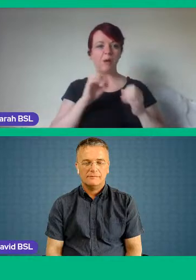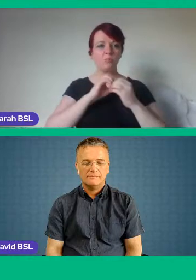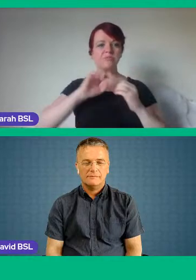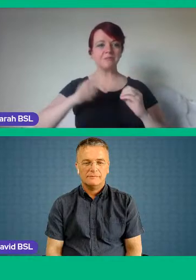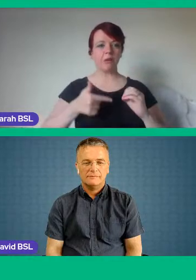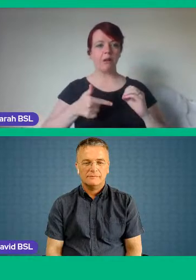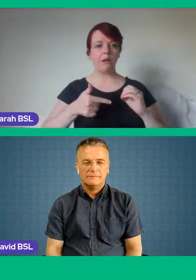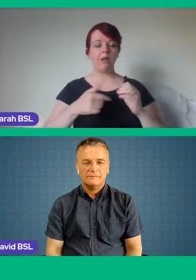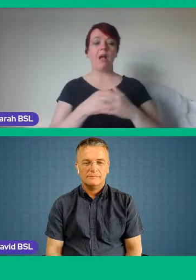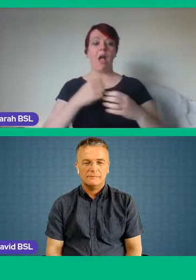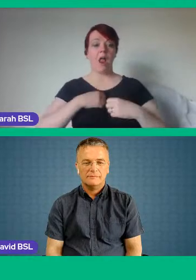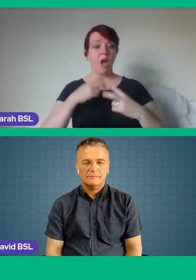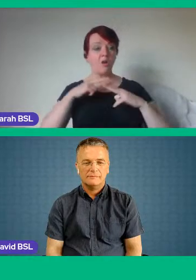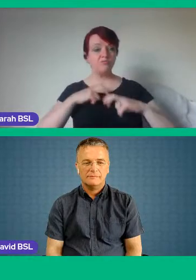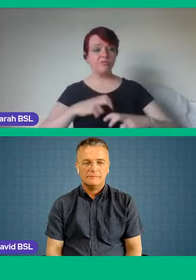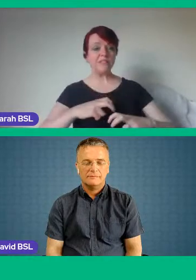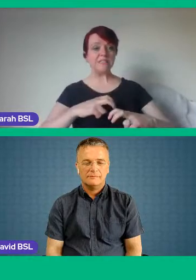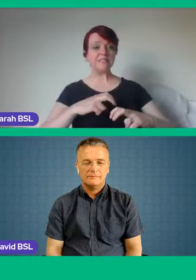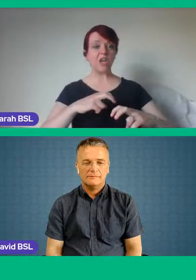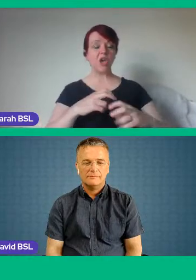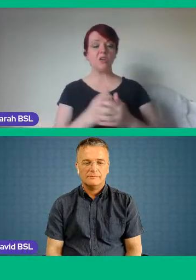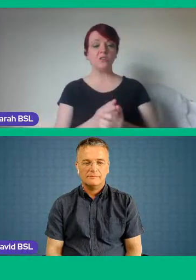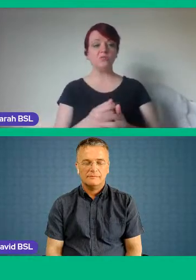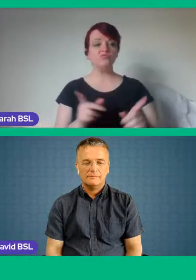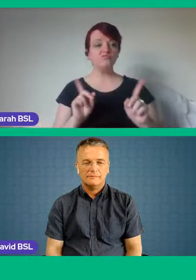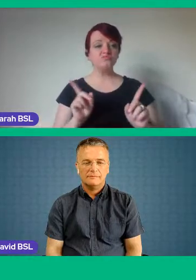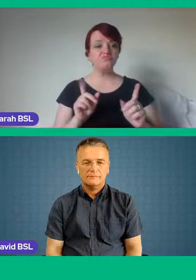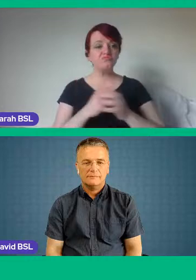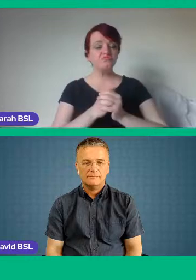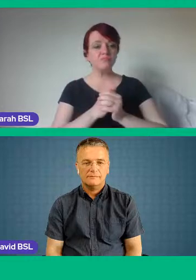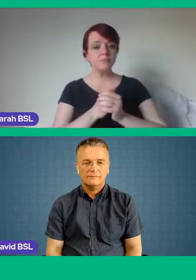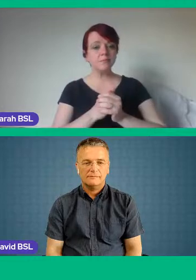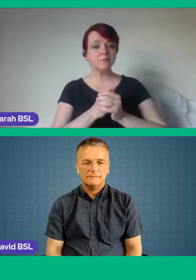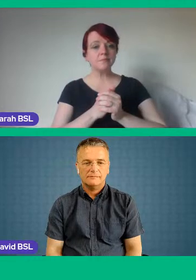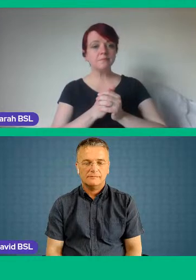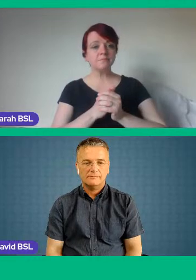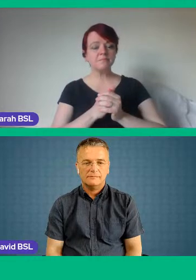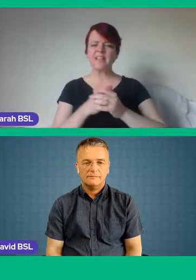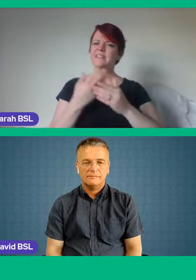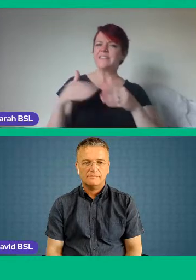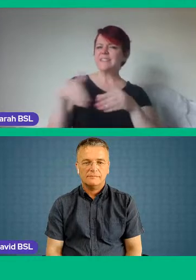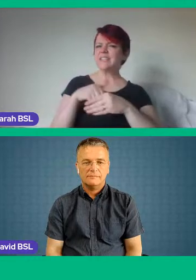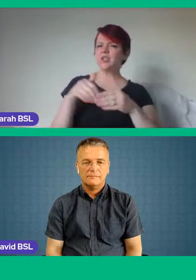(unknown term) which is near Hartcliffe in south Bristol. Our research question was